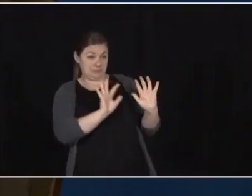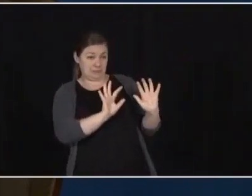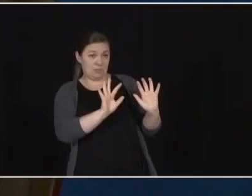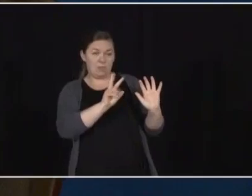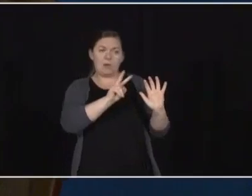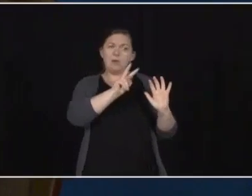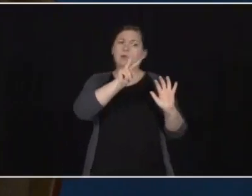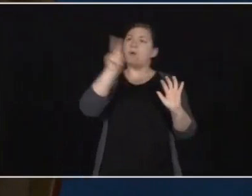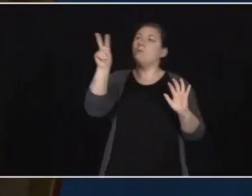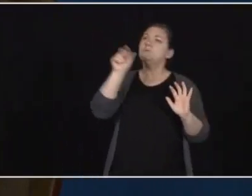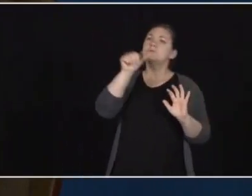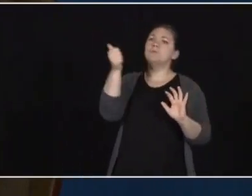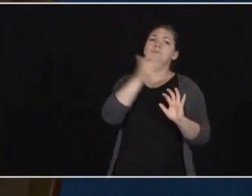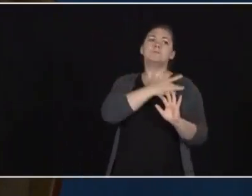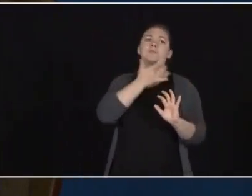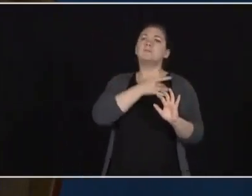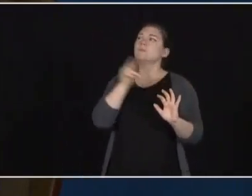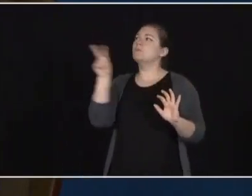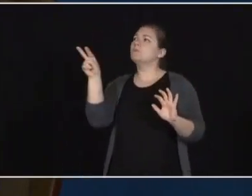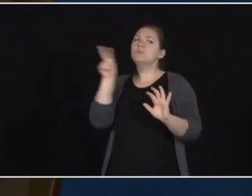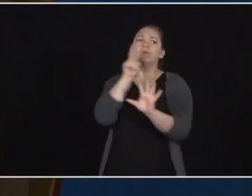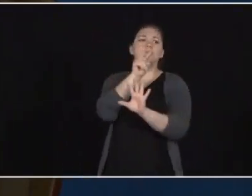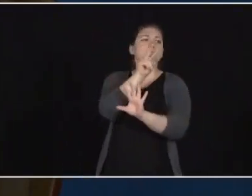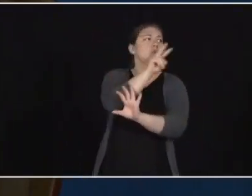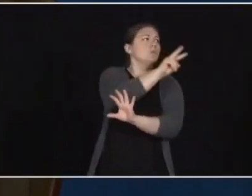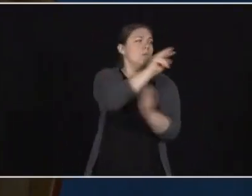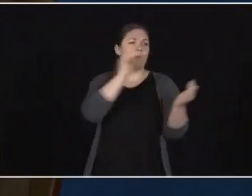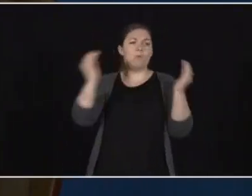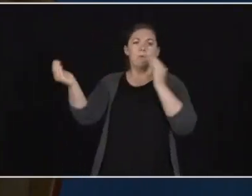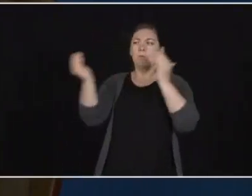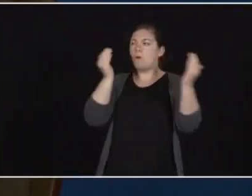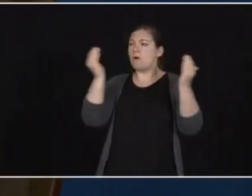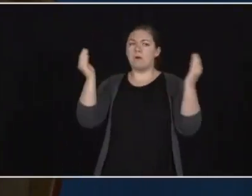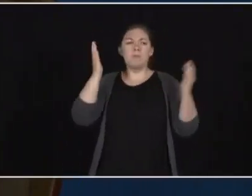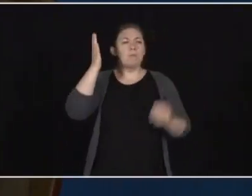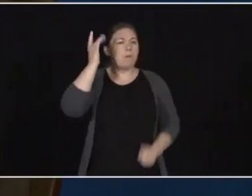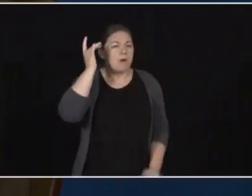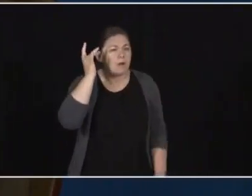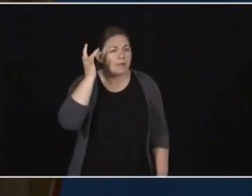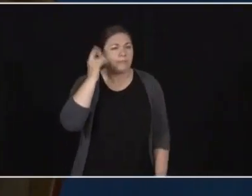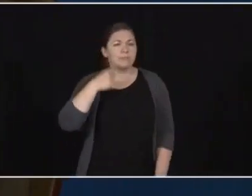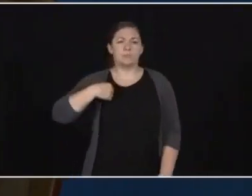One more slide from me with respect to our network. It is just call testing volumes at a glance.